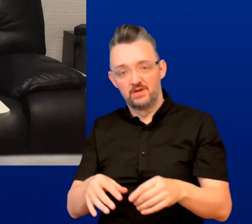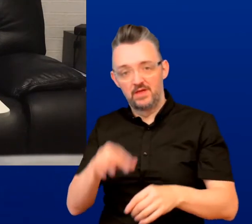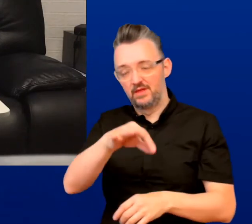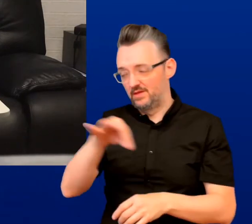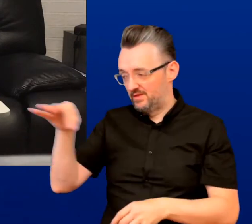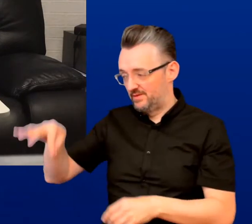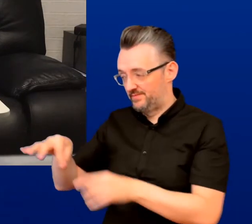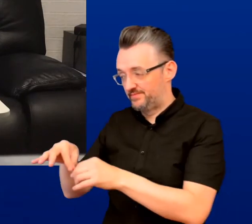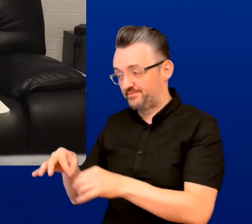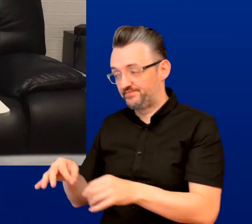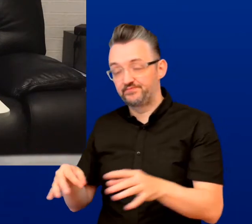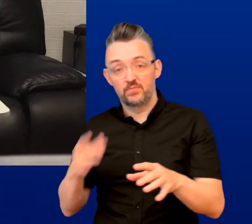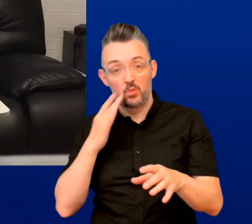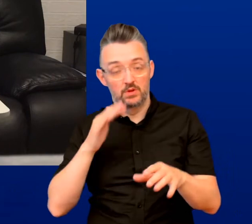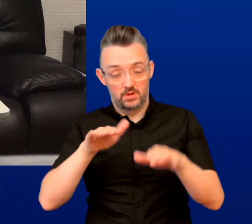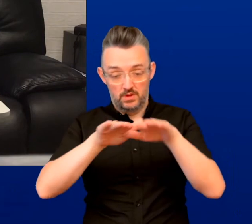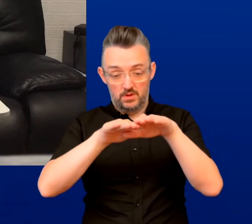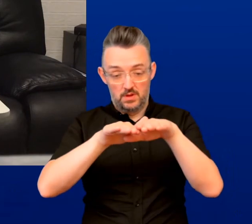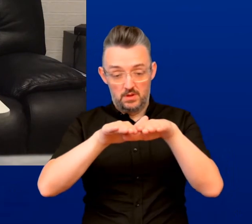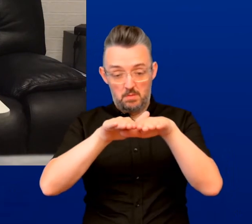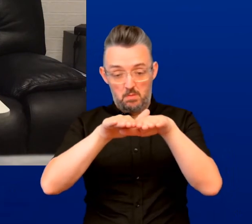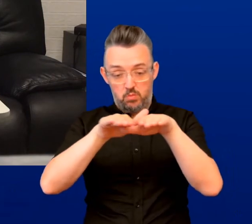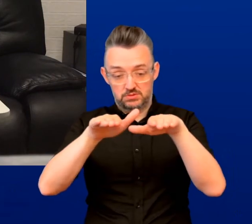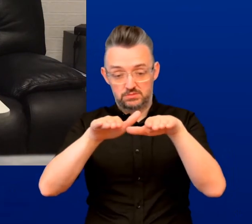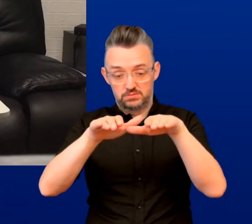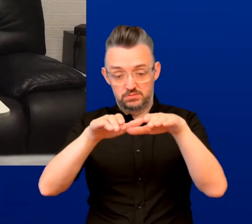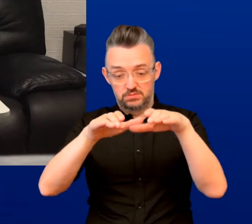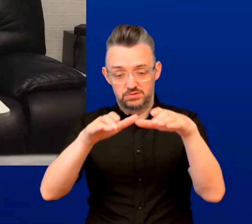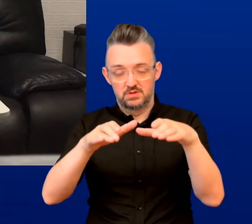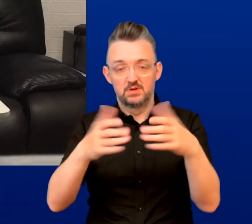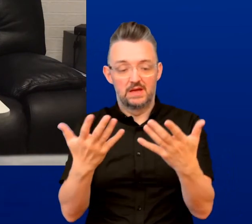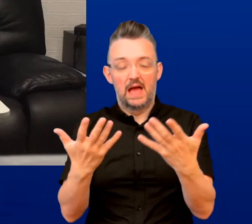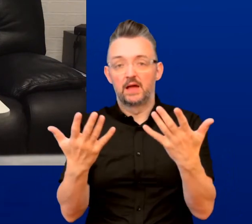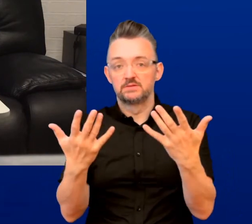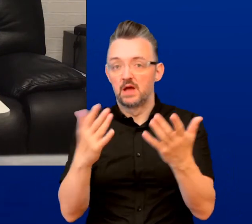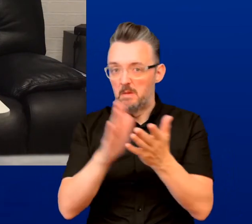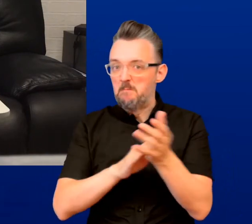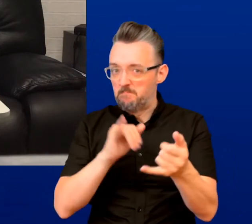When you've done the bottom of the bowl your hands do get very messy.